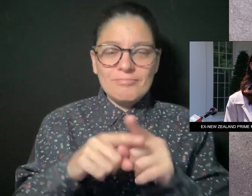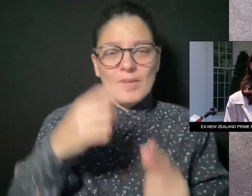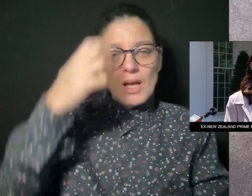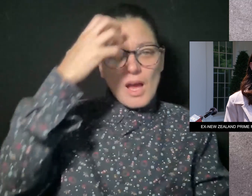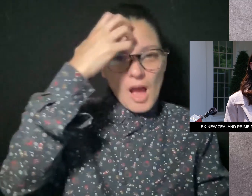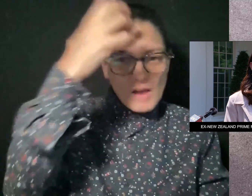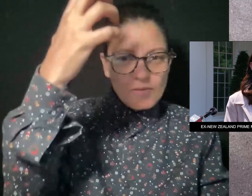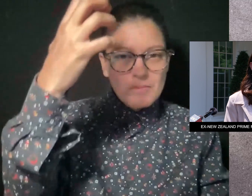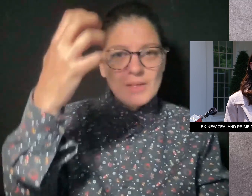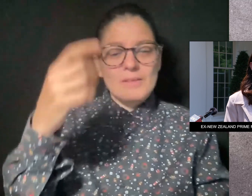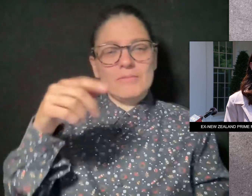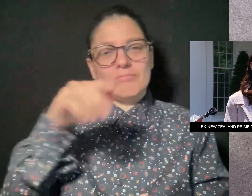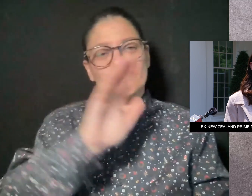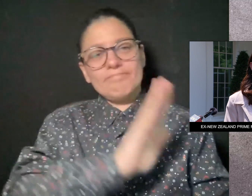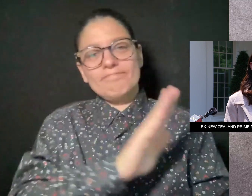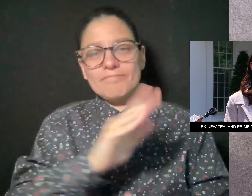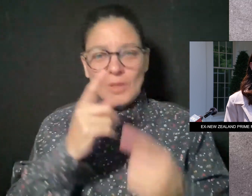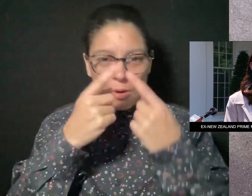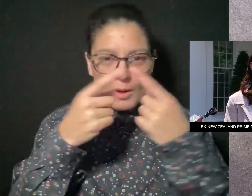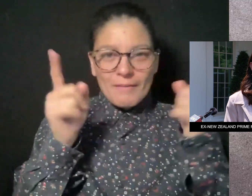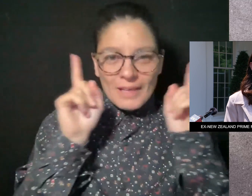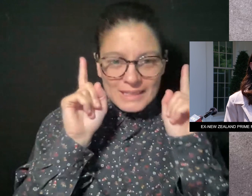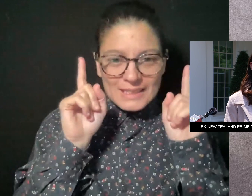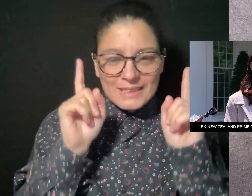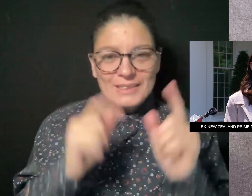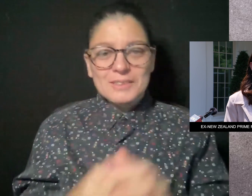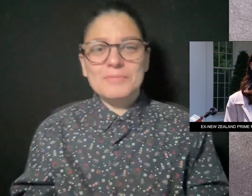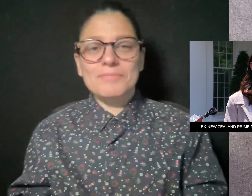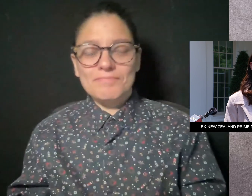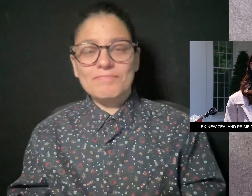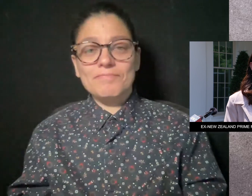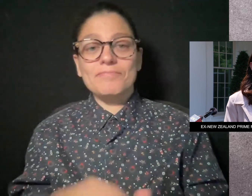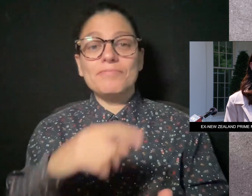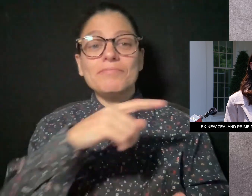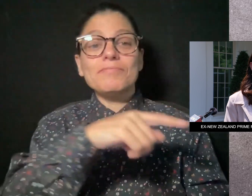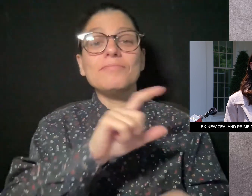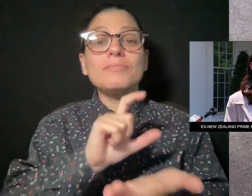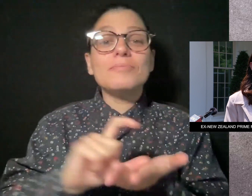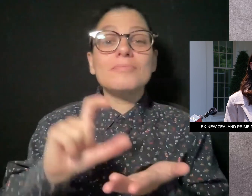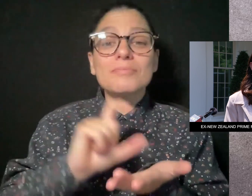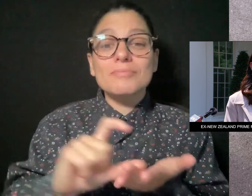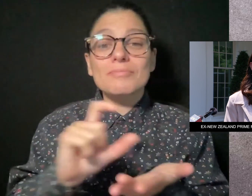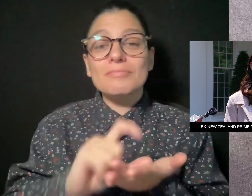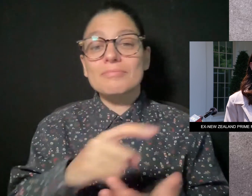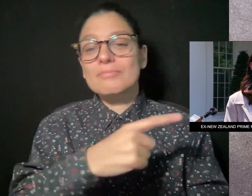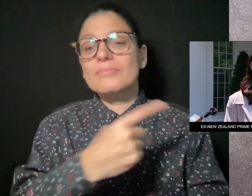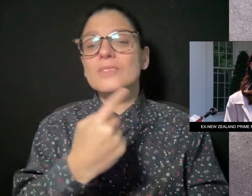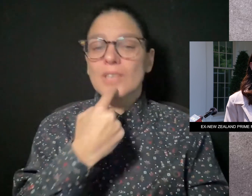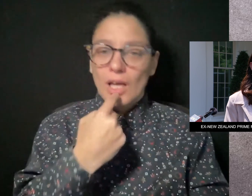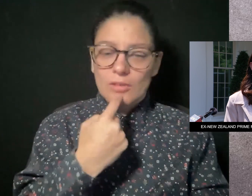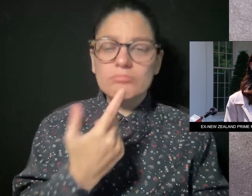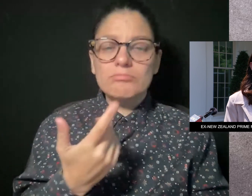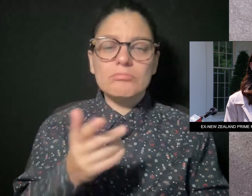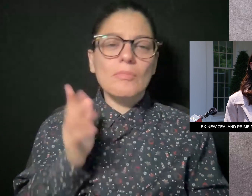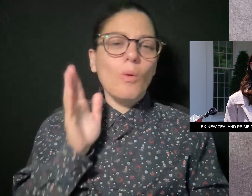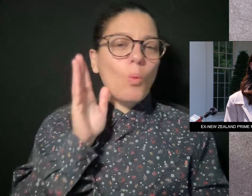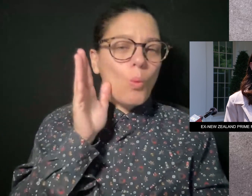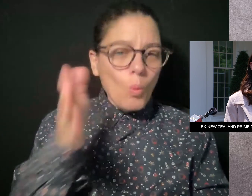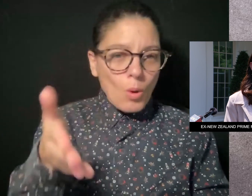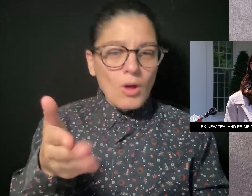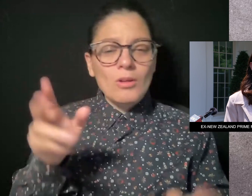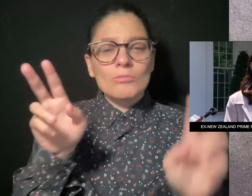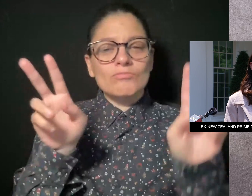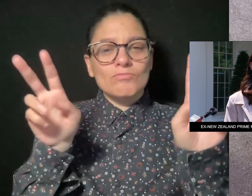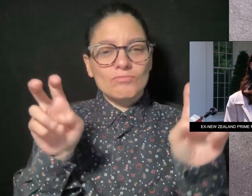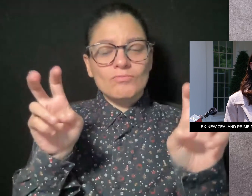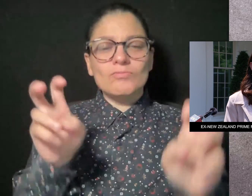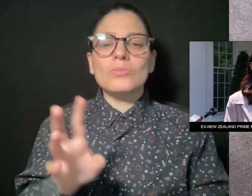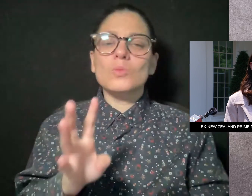at the University school of public policy and government in an Instagram post Ardern